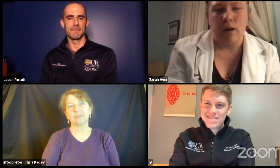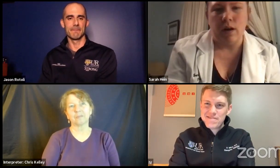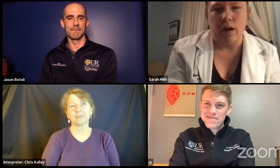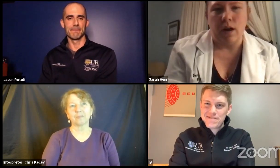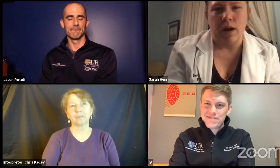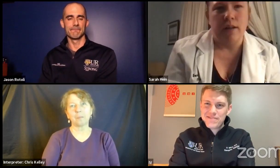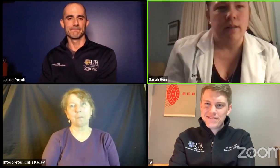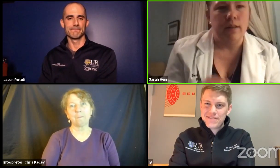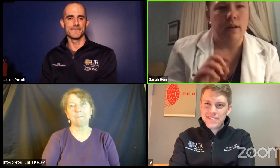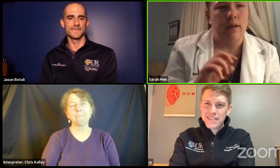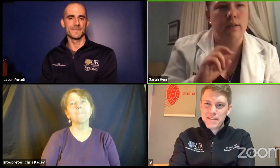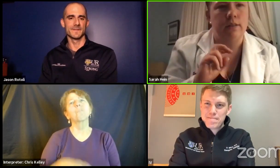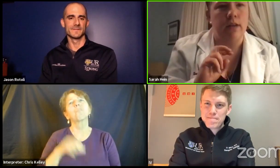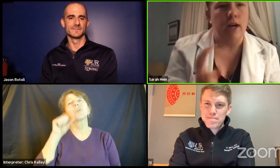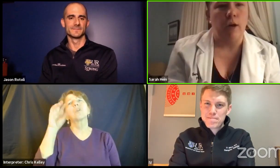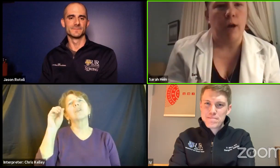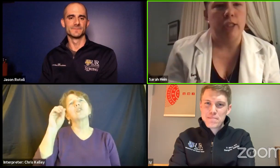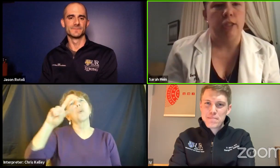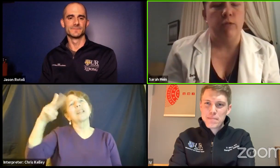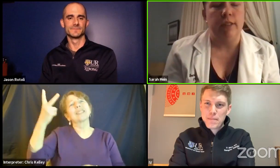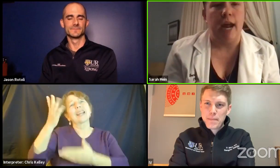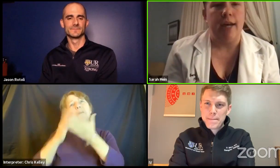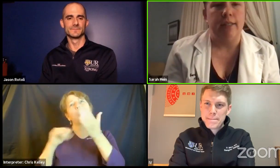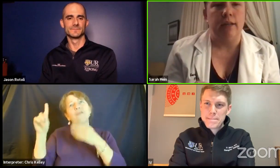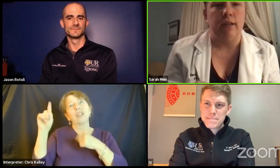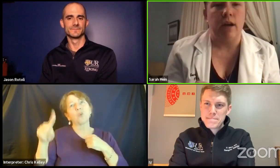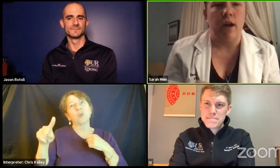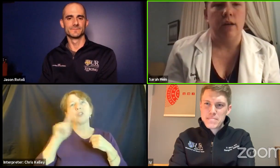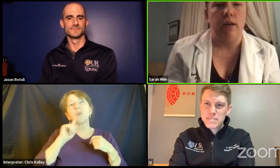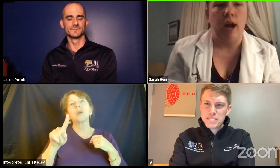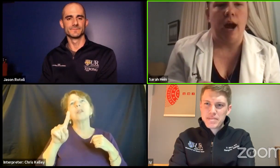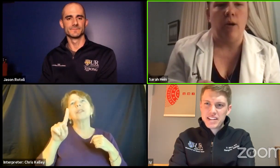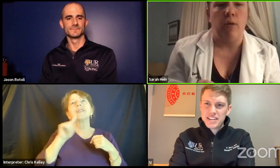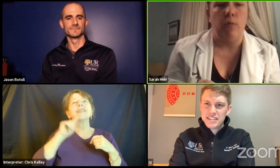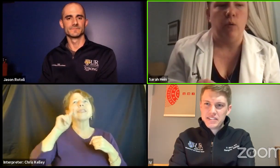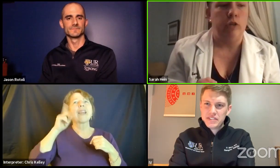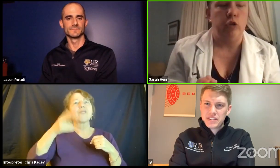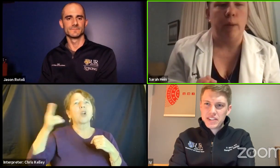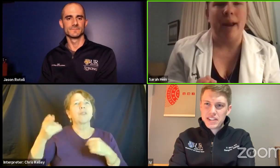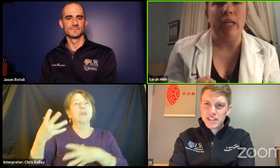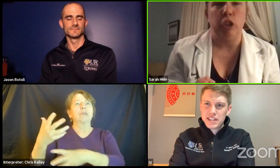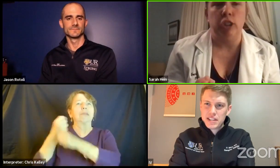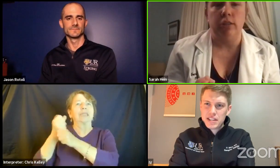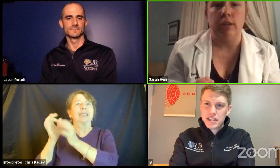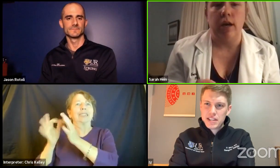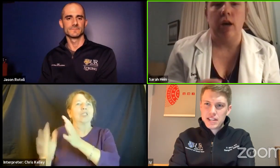hearing. But sometimes it's really difficult to communicate because it's such a loud place.